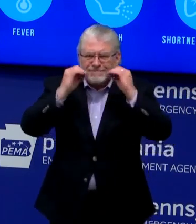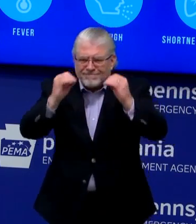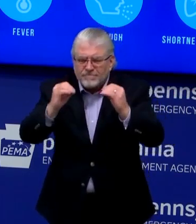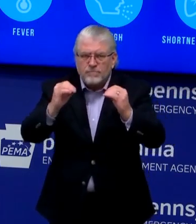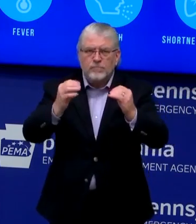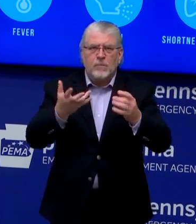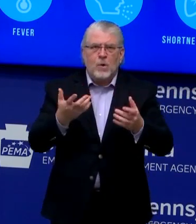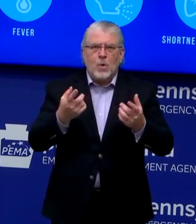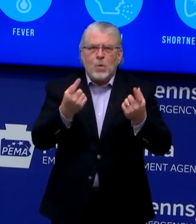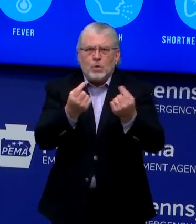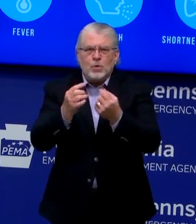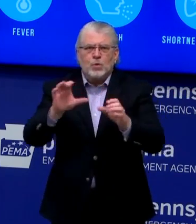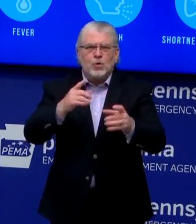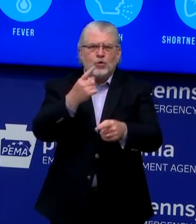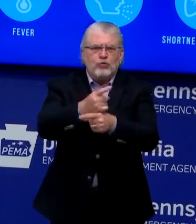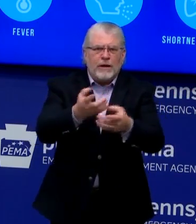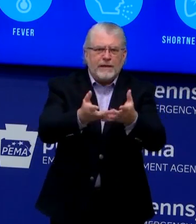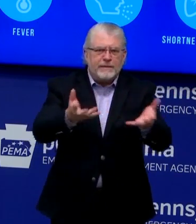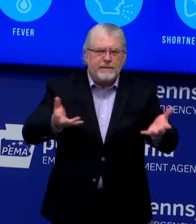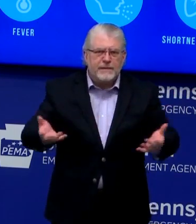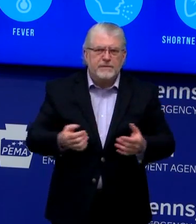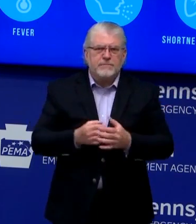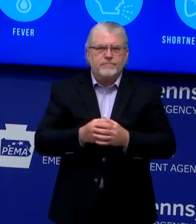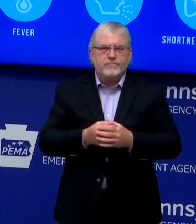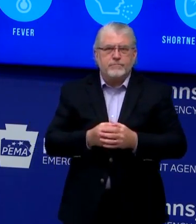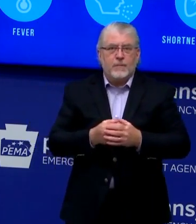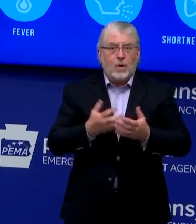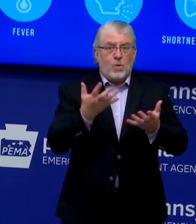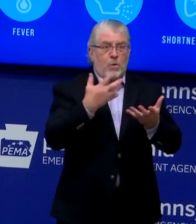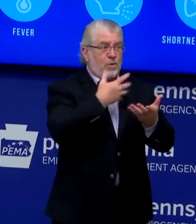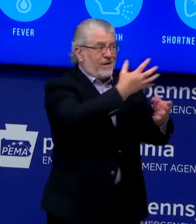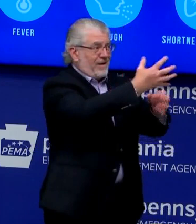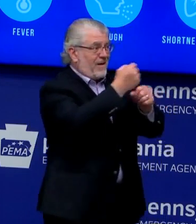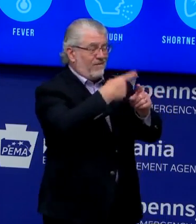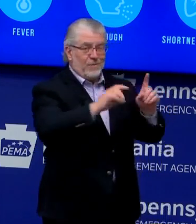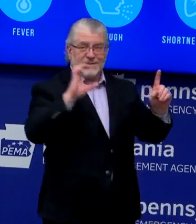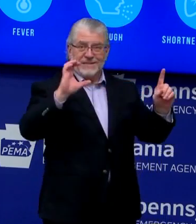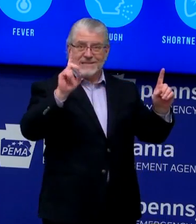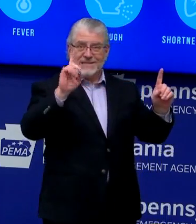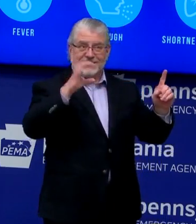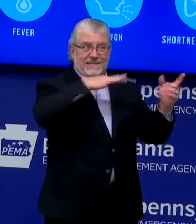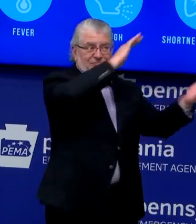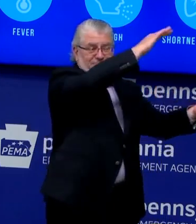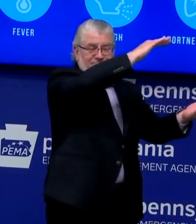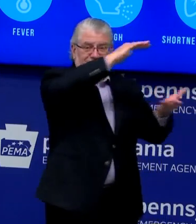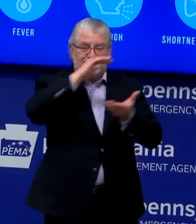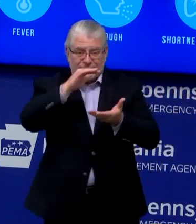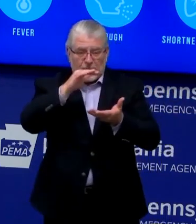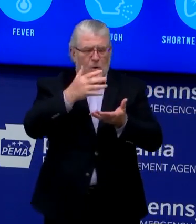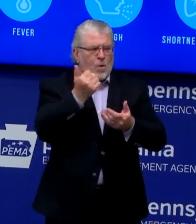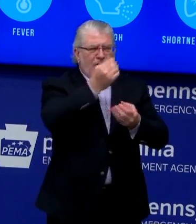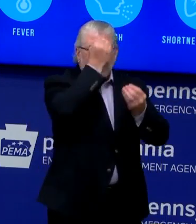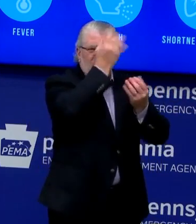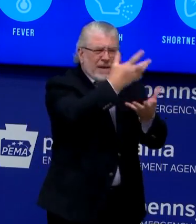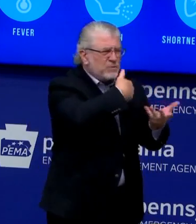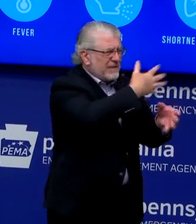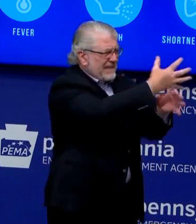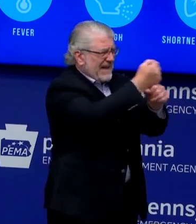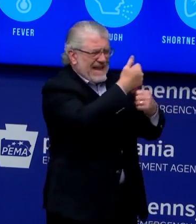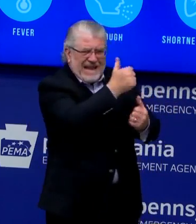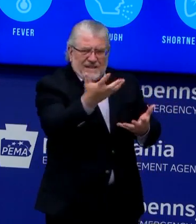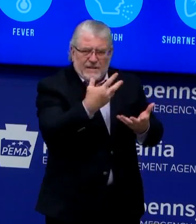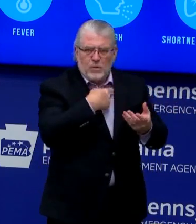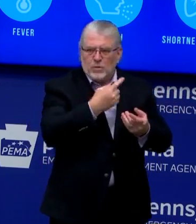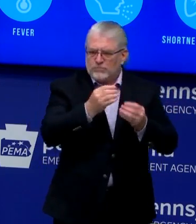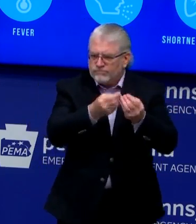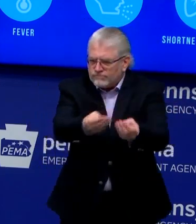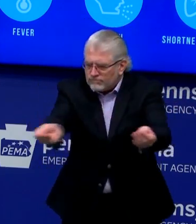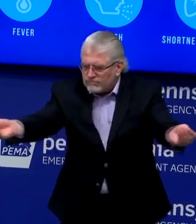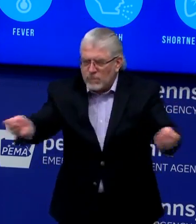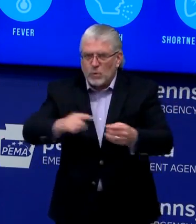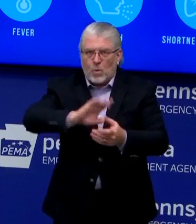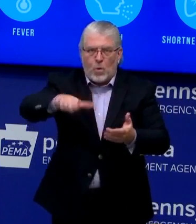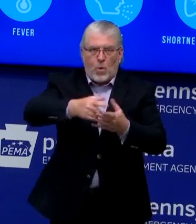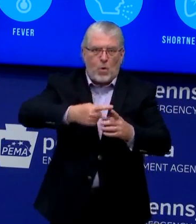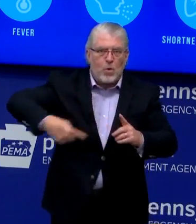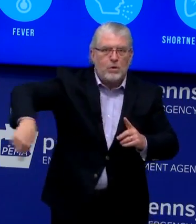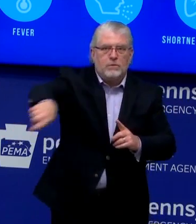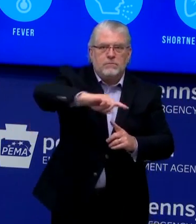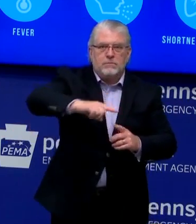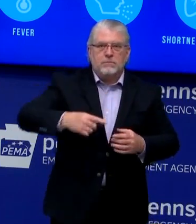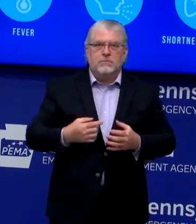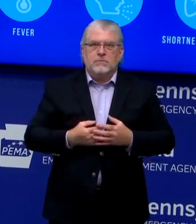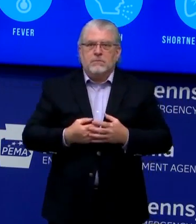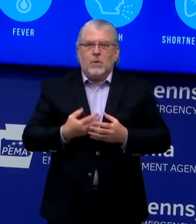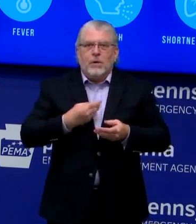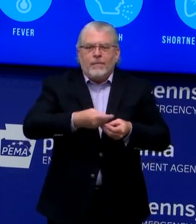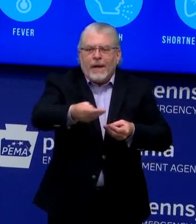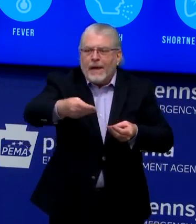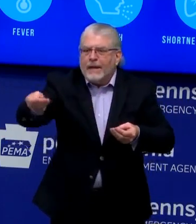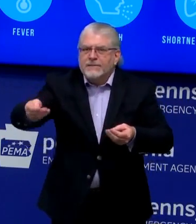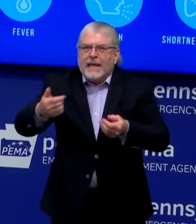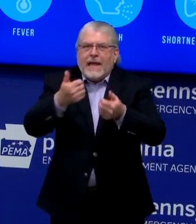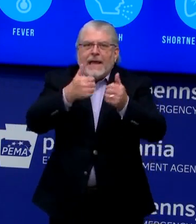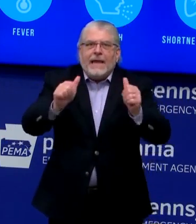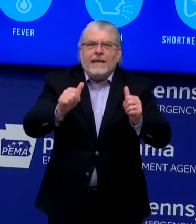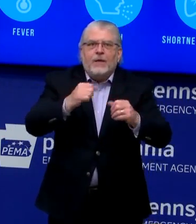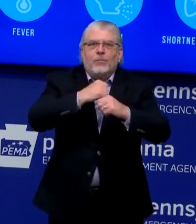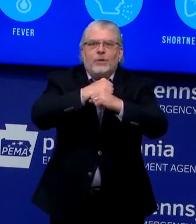WE HAVE PROVIDED EDUCATION AND TRAINING TO NURSING HOME STAFF USING THE BEST AVAILABLE CLINICAL INFORMATION FROM THE CDC INCLUDING HOW TO STOP TRANSMISSION AMONG RESIDENTS